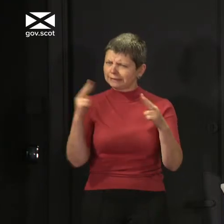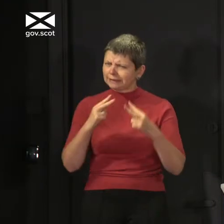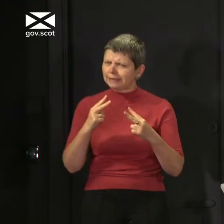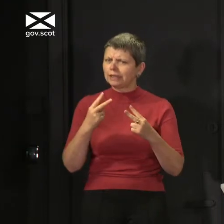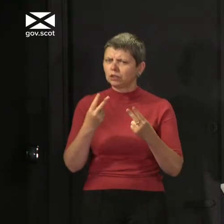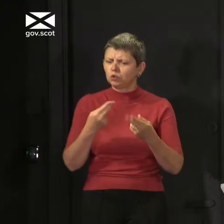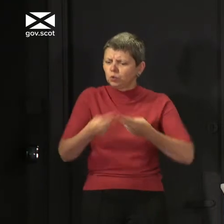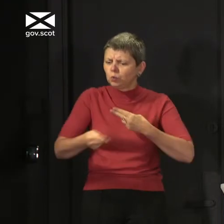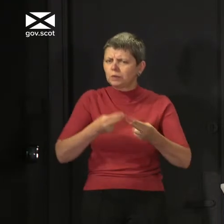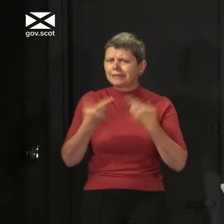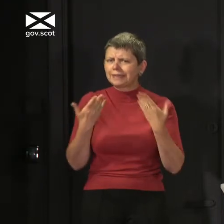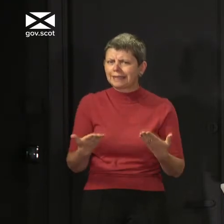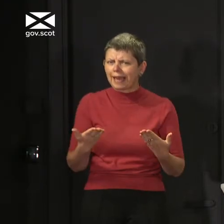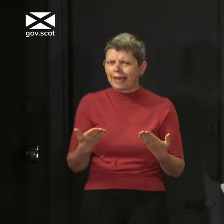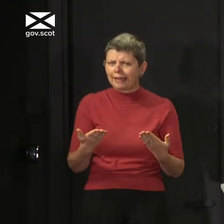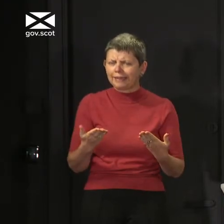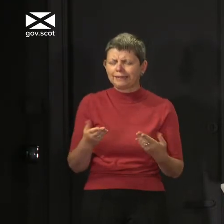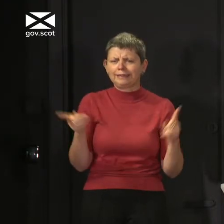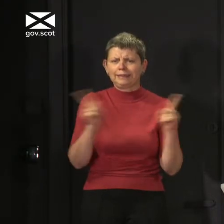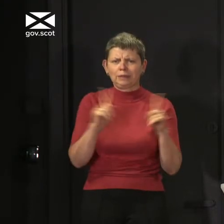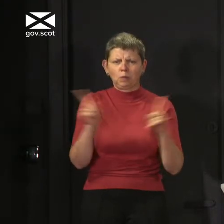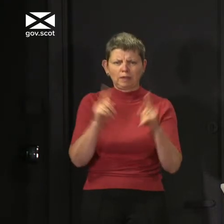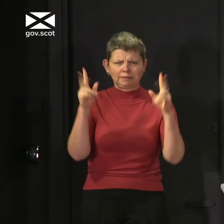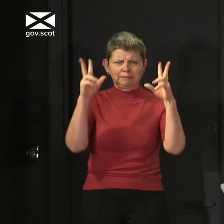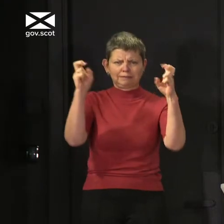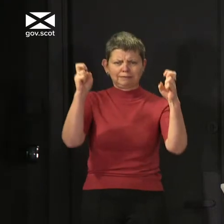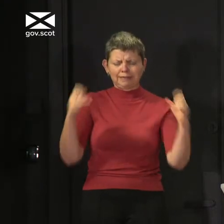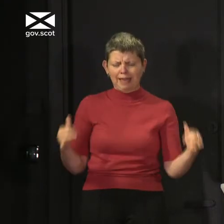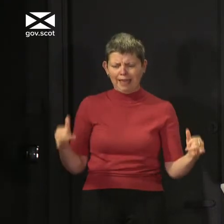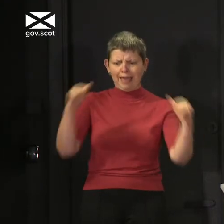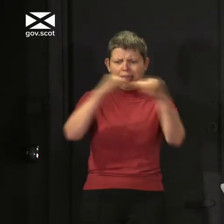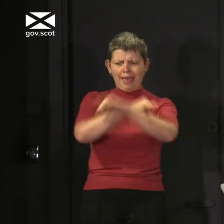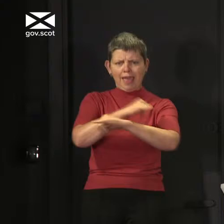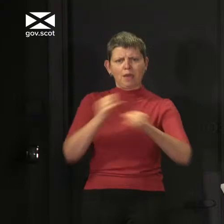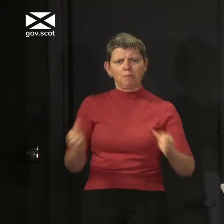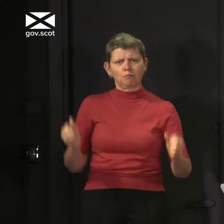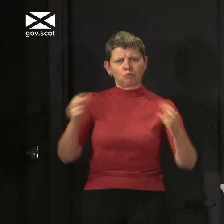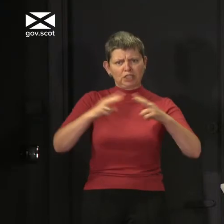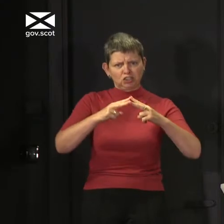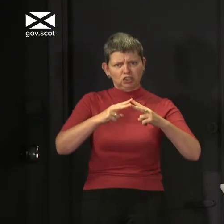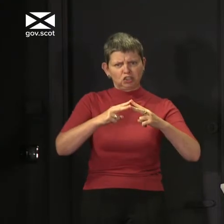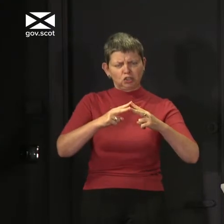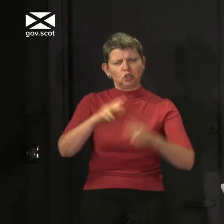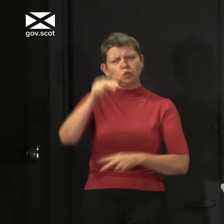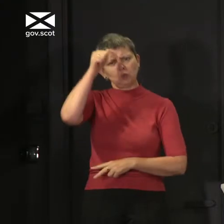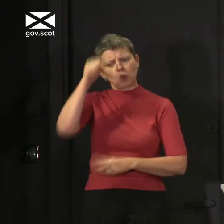that is the issue of air bridges. As you know, the UK government has announced a list of